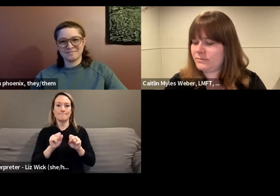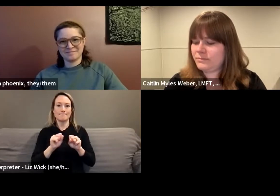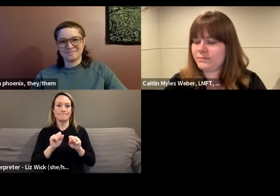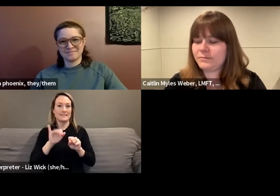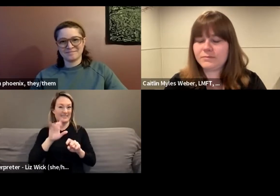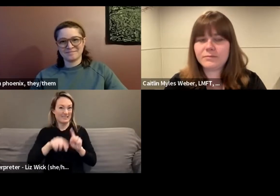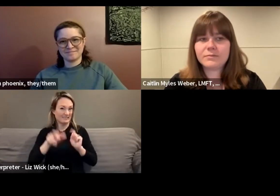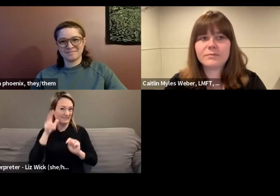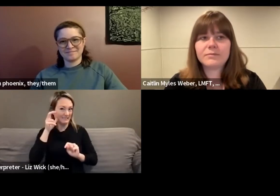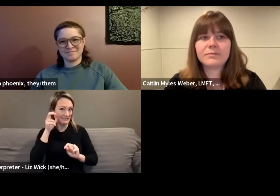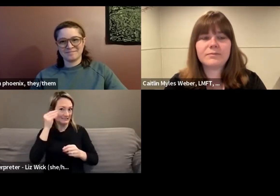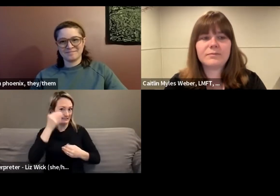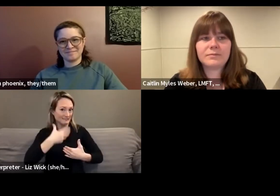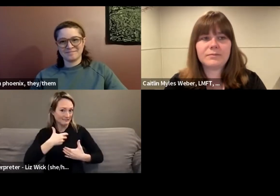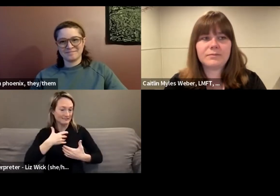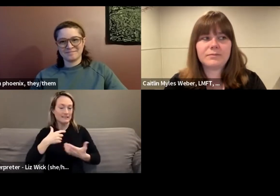'cause I kind of I'm having...